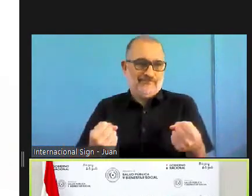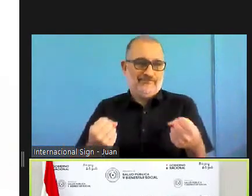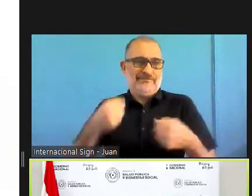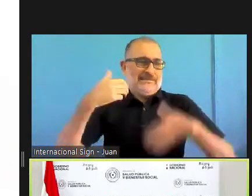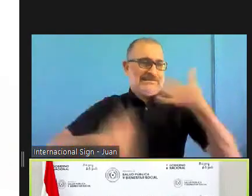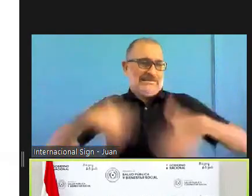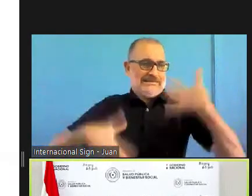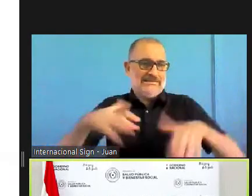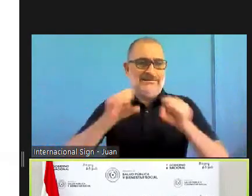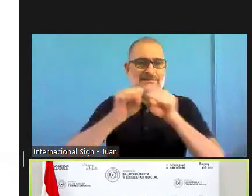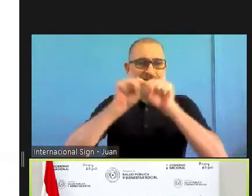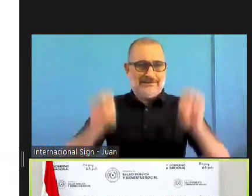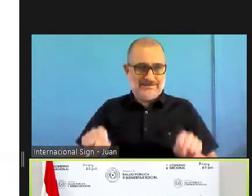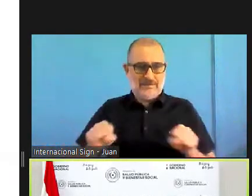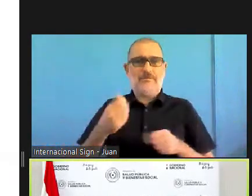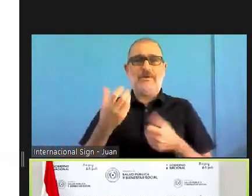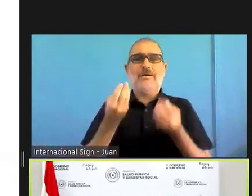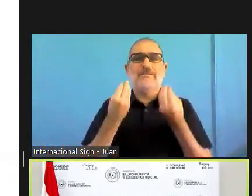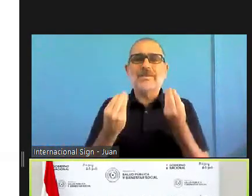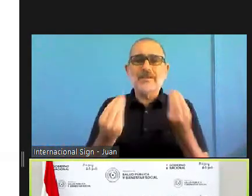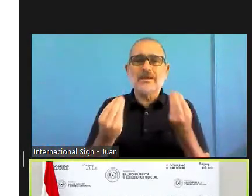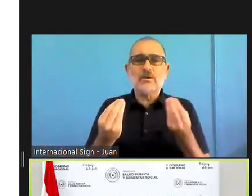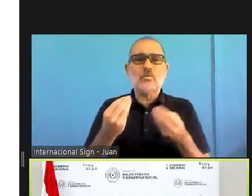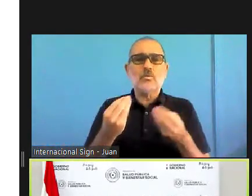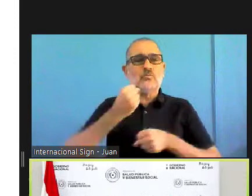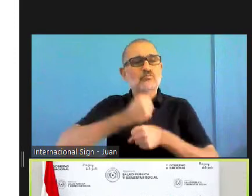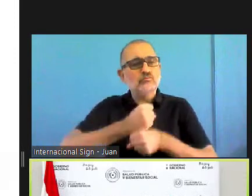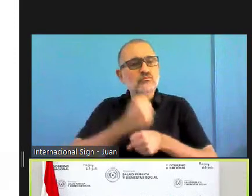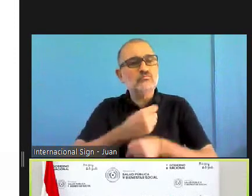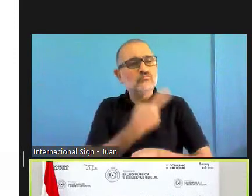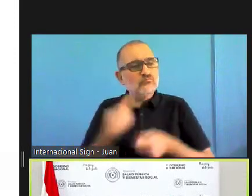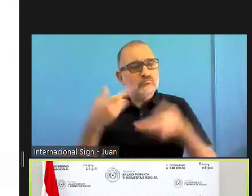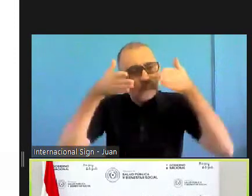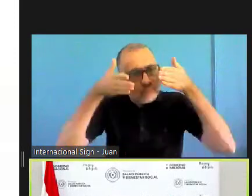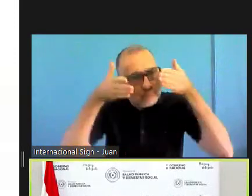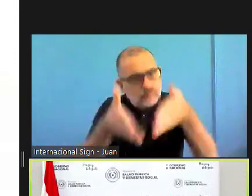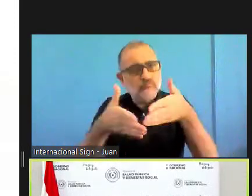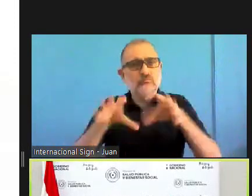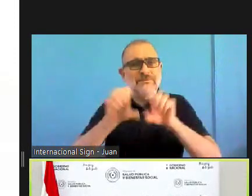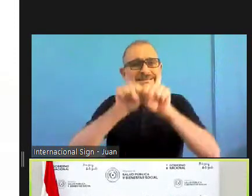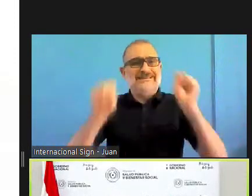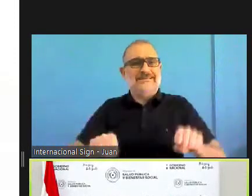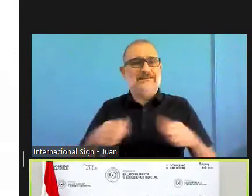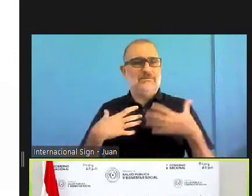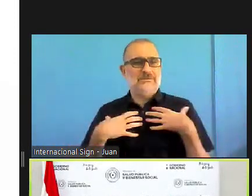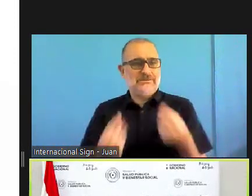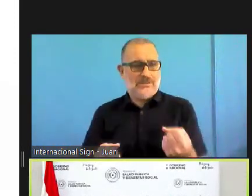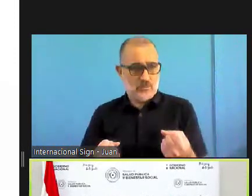within management and prevention of NCDs and mental health during the COVID pandemic.